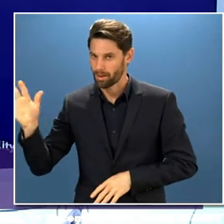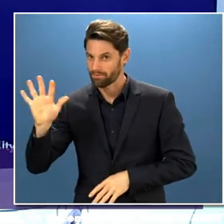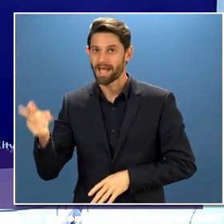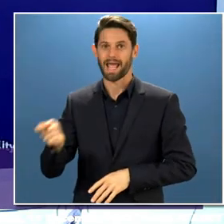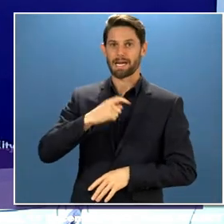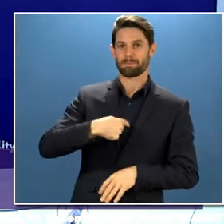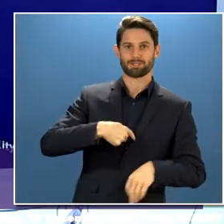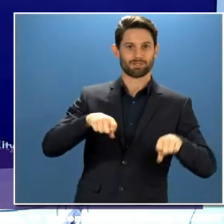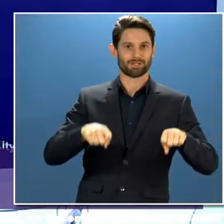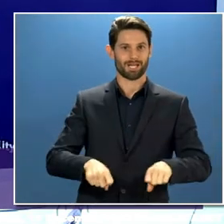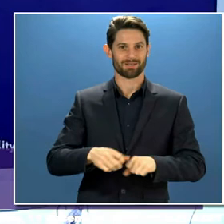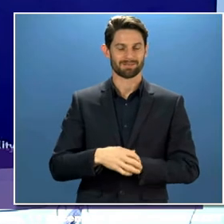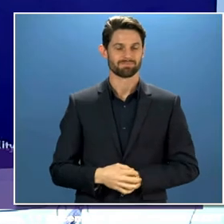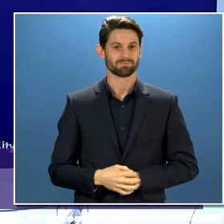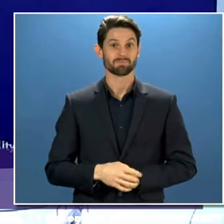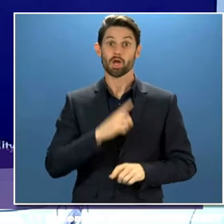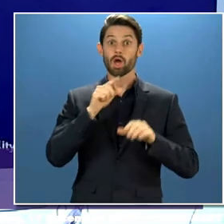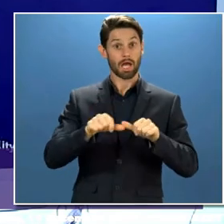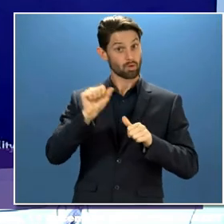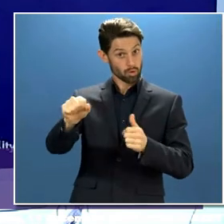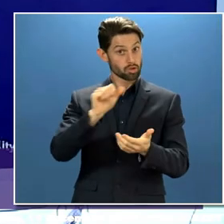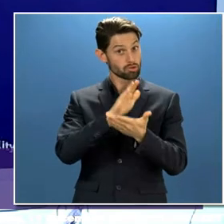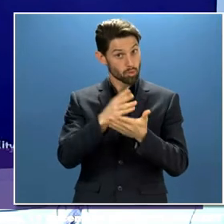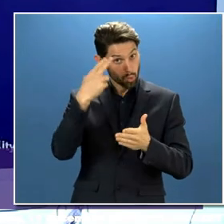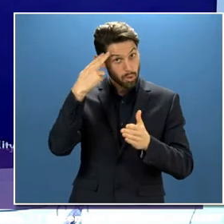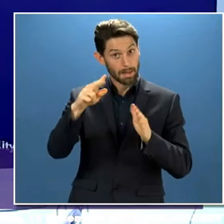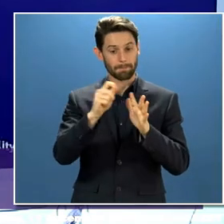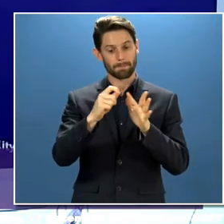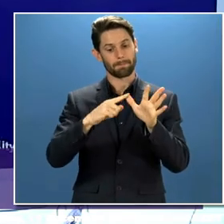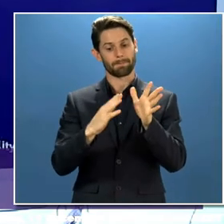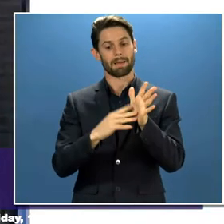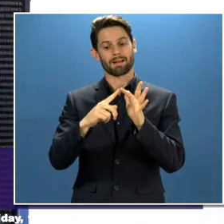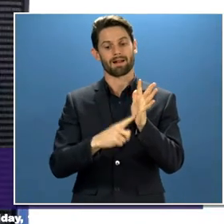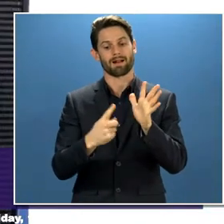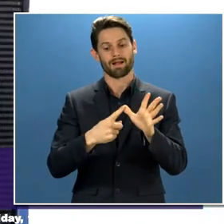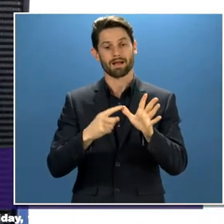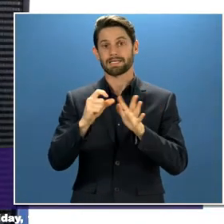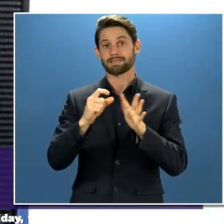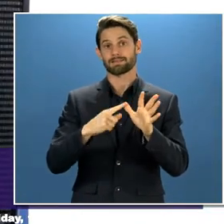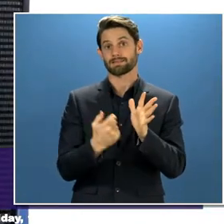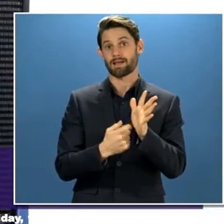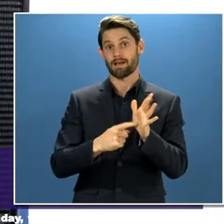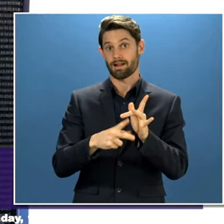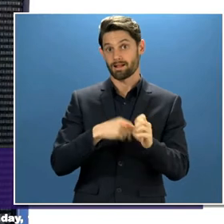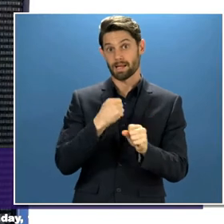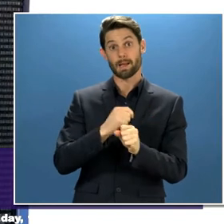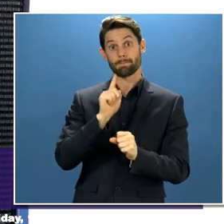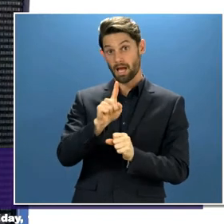Let's start. Your real name is Pamela Darling, is that right? Yes. But you prefer to be called Ella.